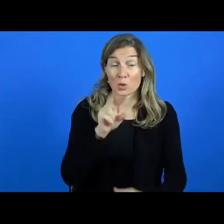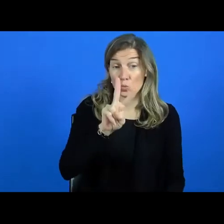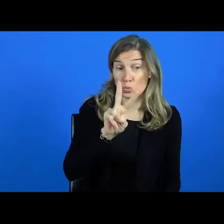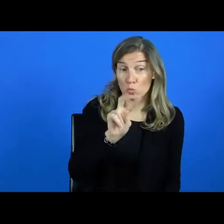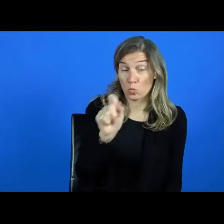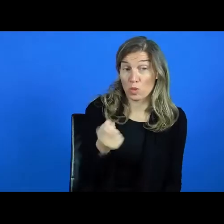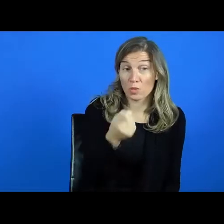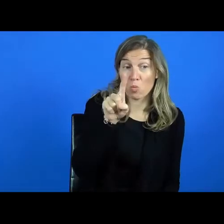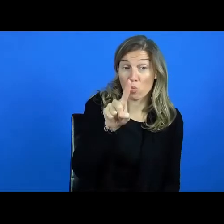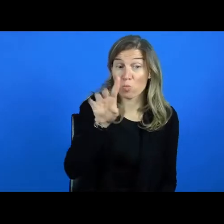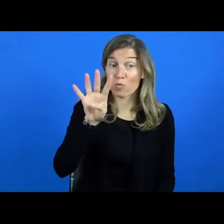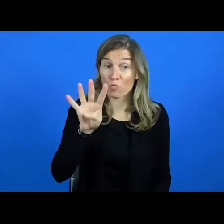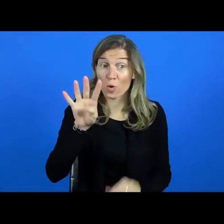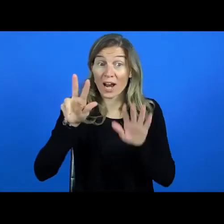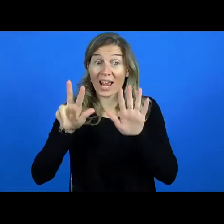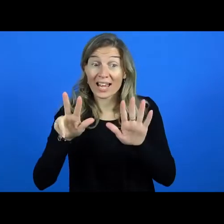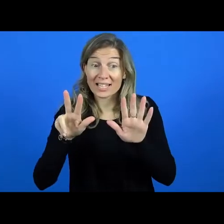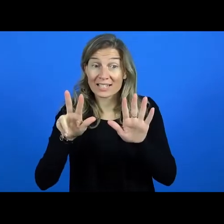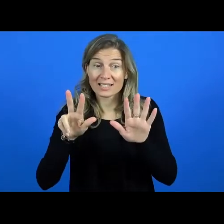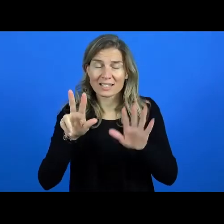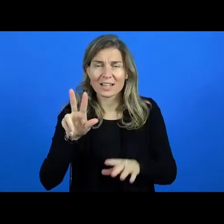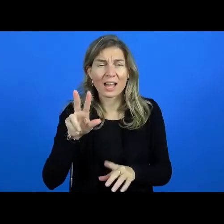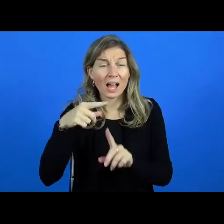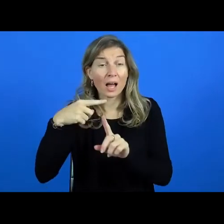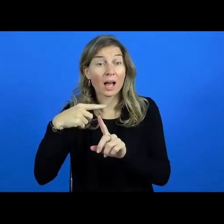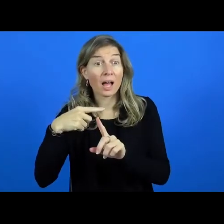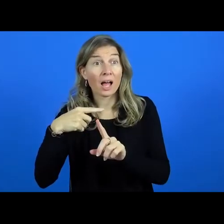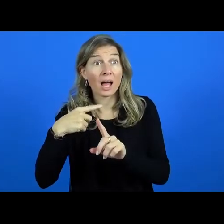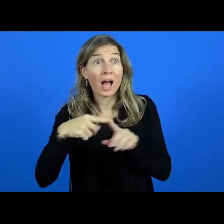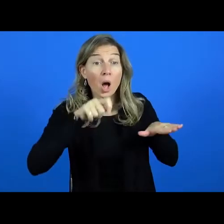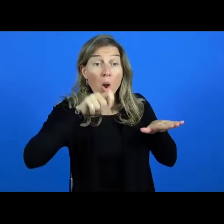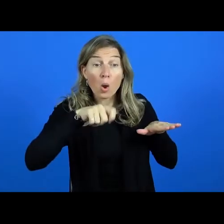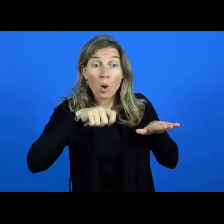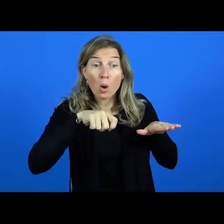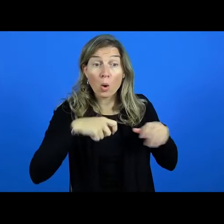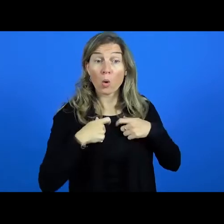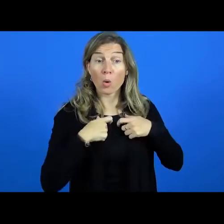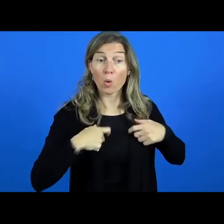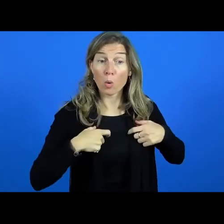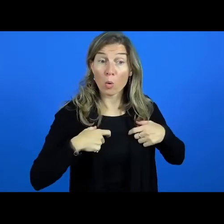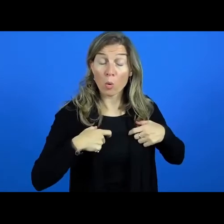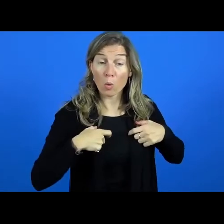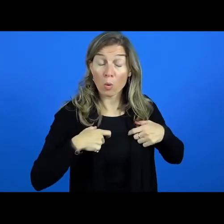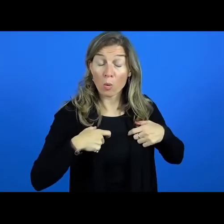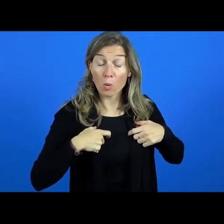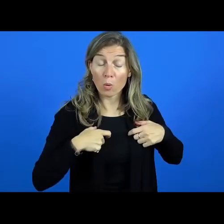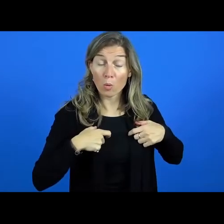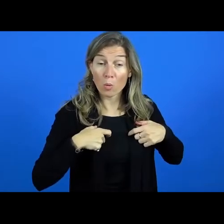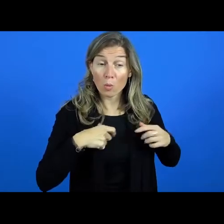Imagine, we have just 20 lawyers so it's a huge number compared to the number of people who deal with these complaints